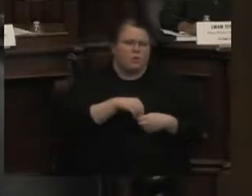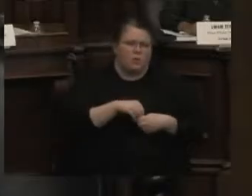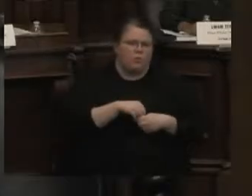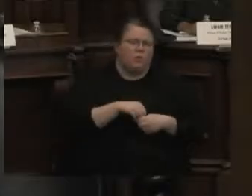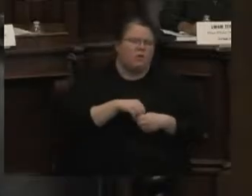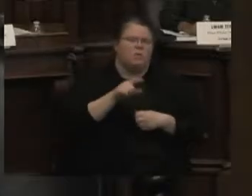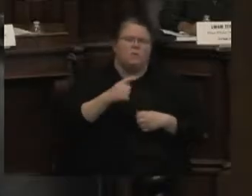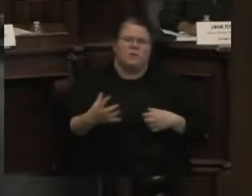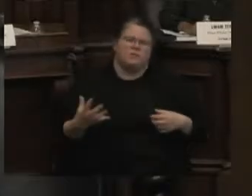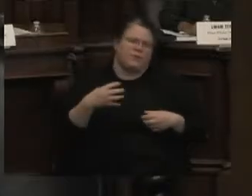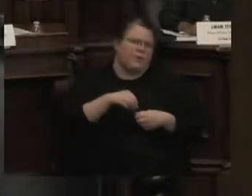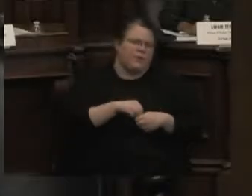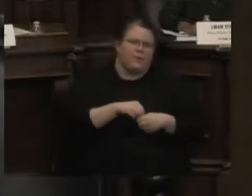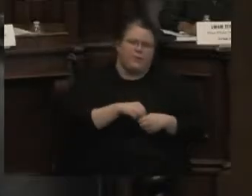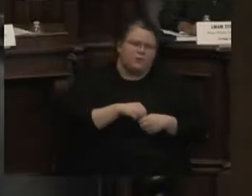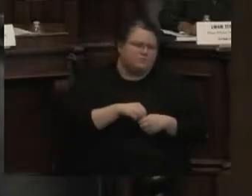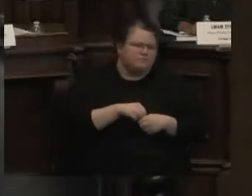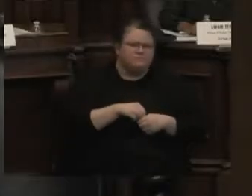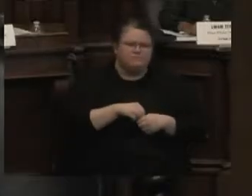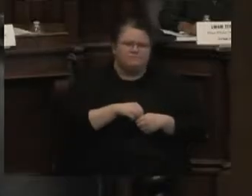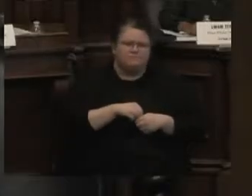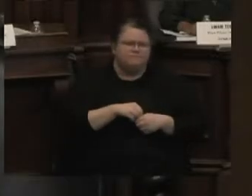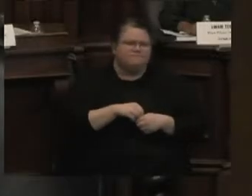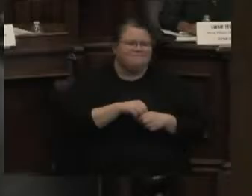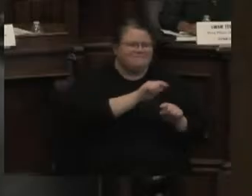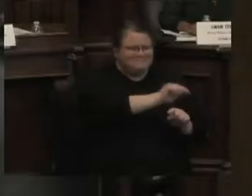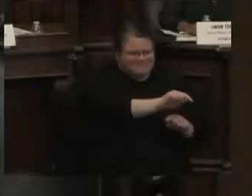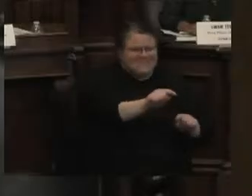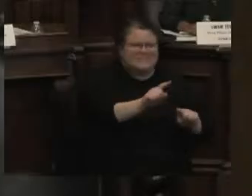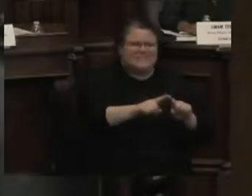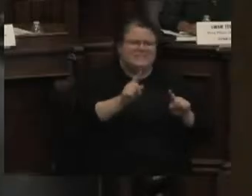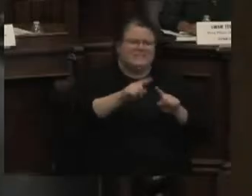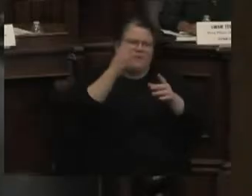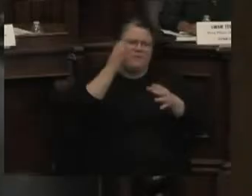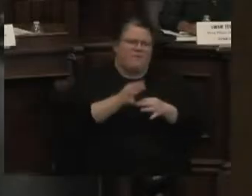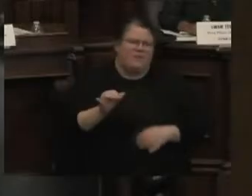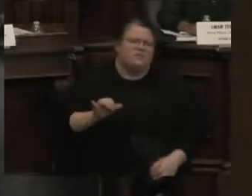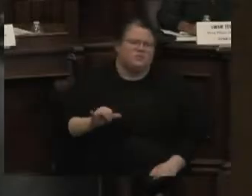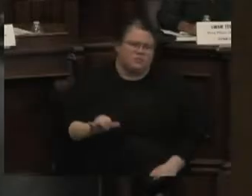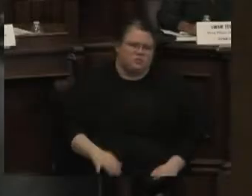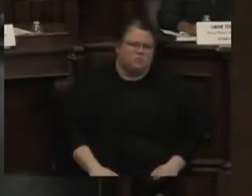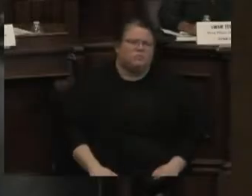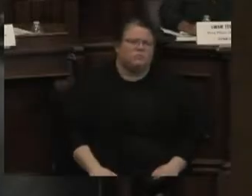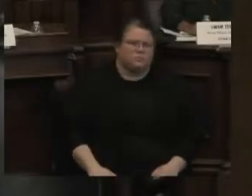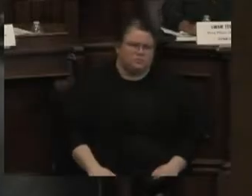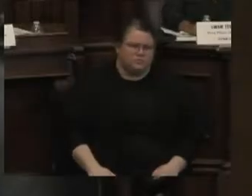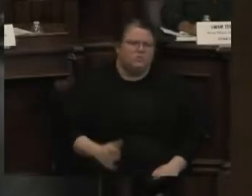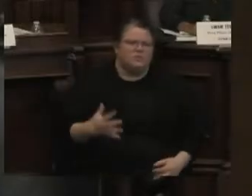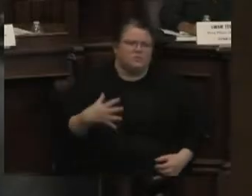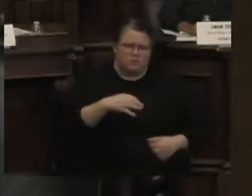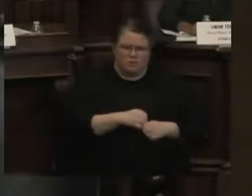want to make sure that we